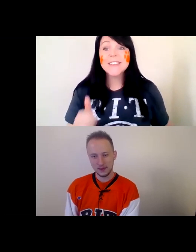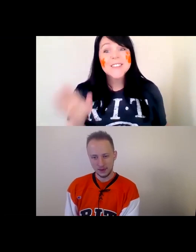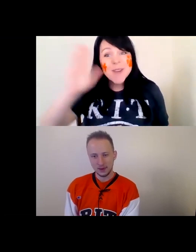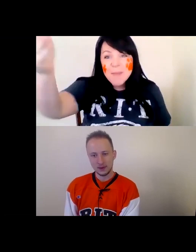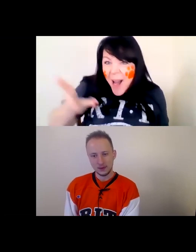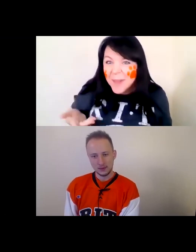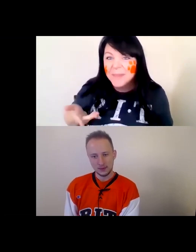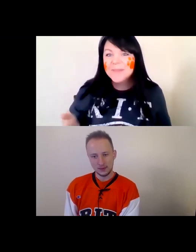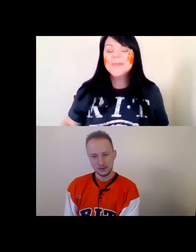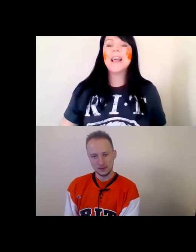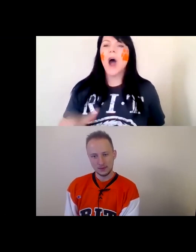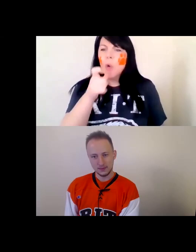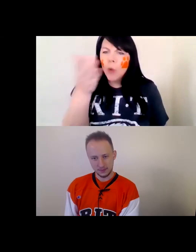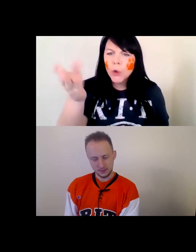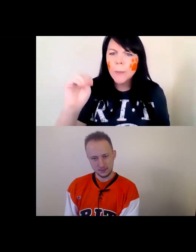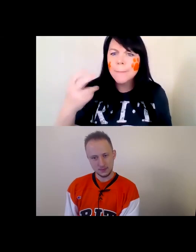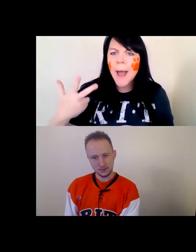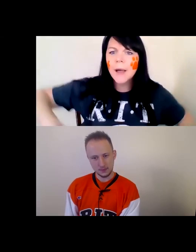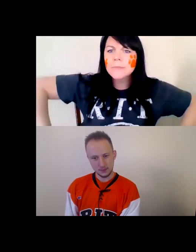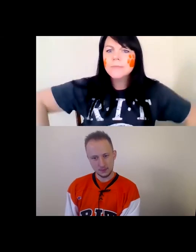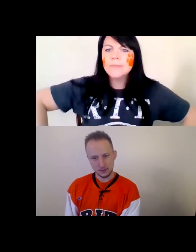Hello and welcome. Now, Matt, who are you?